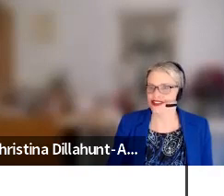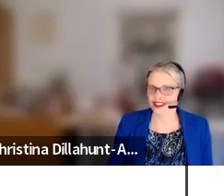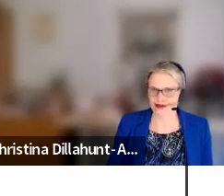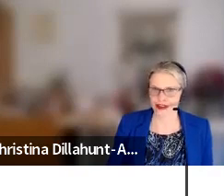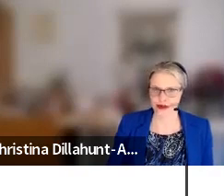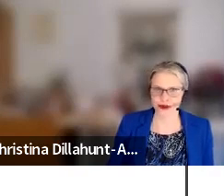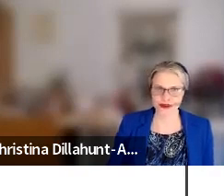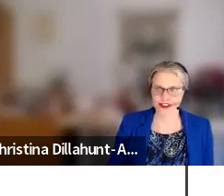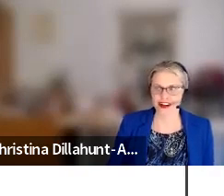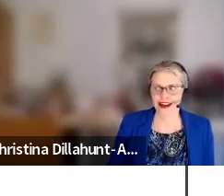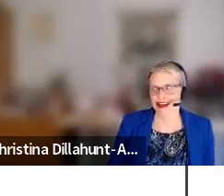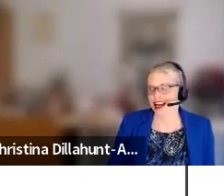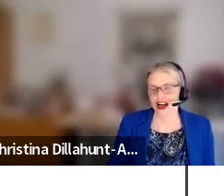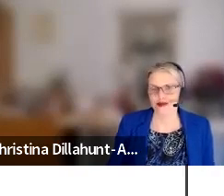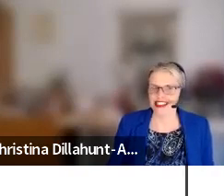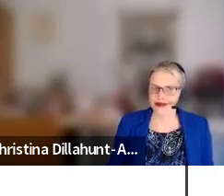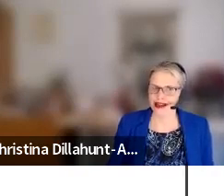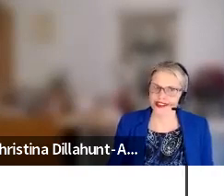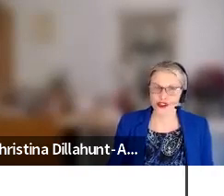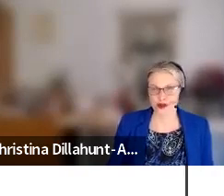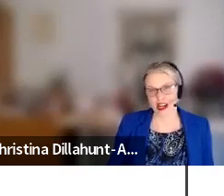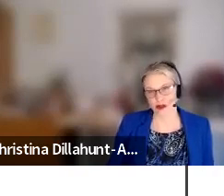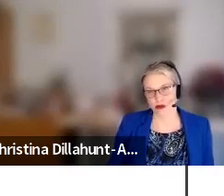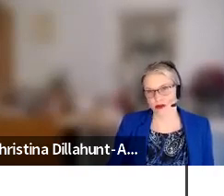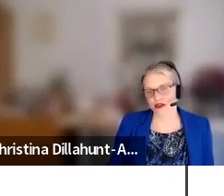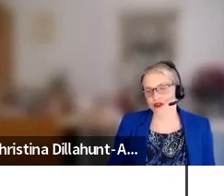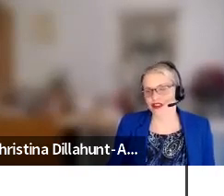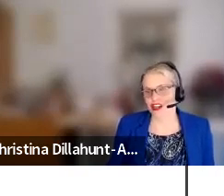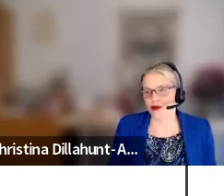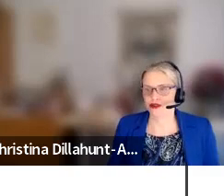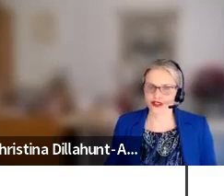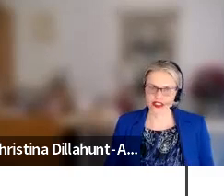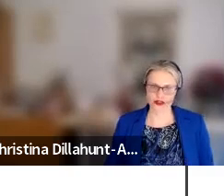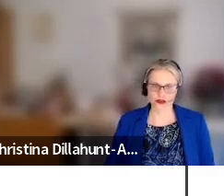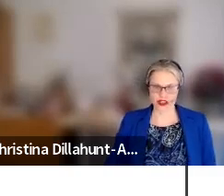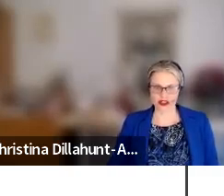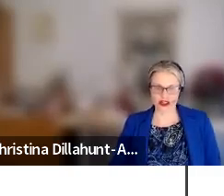Cows and things being on the road which in Tampa I don't see too many cows on the road. So, you have to think about those things too.